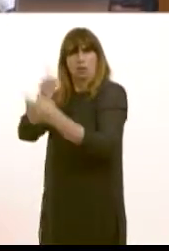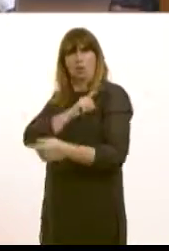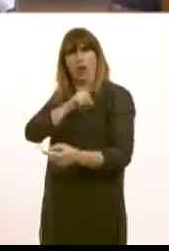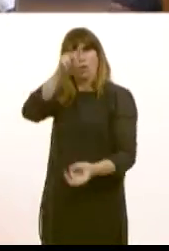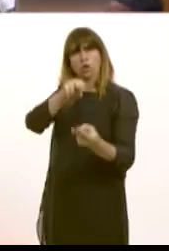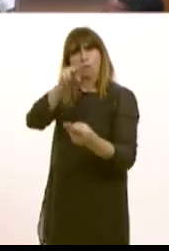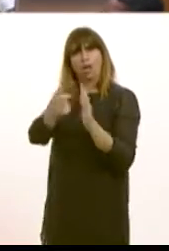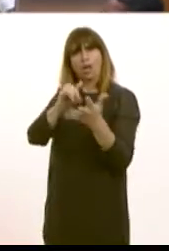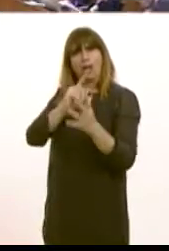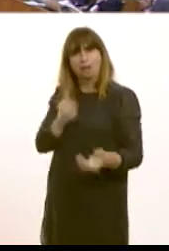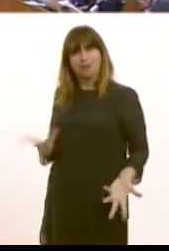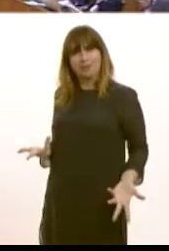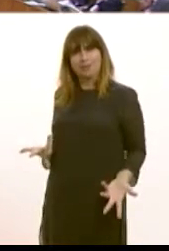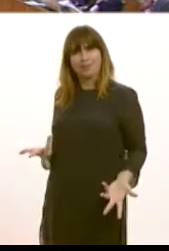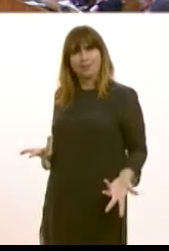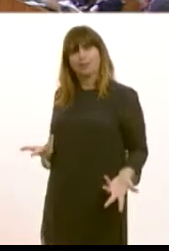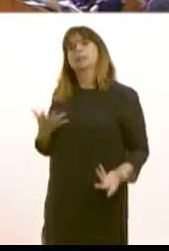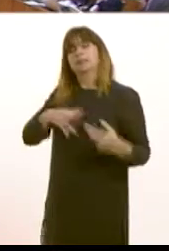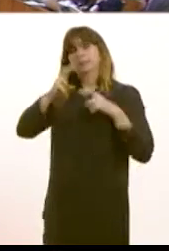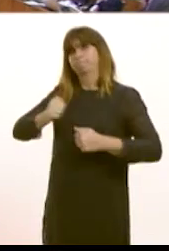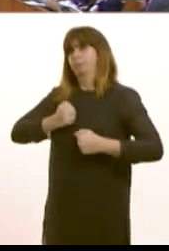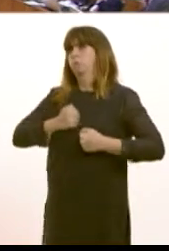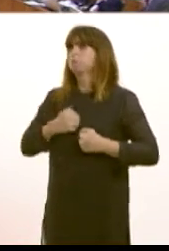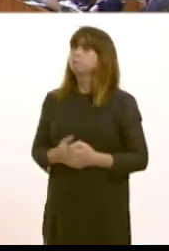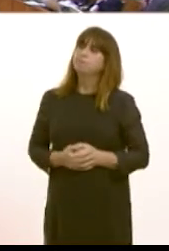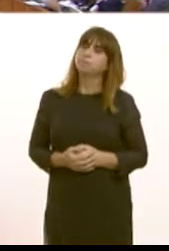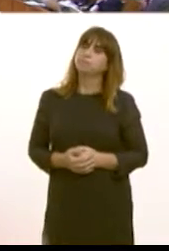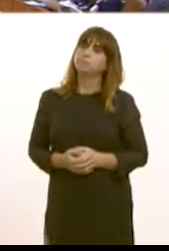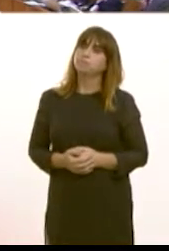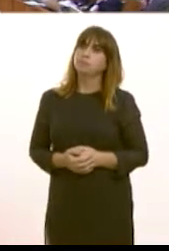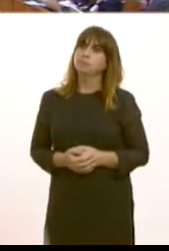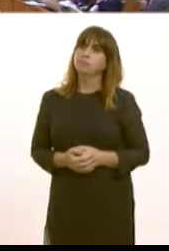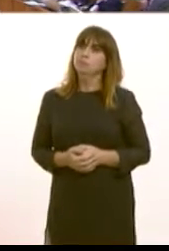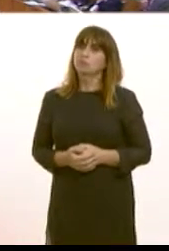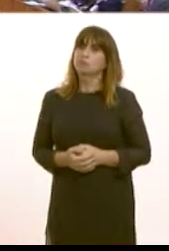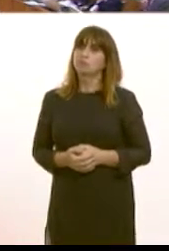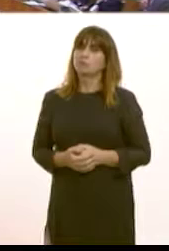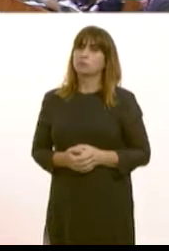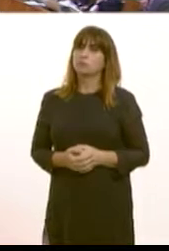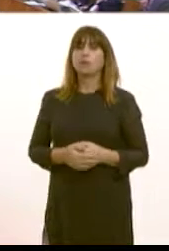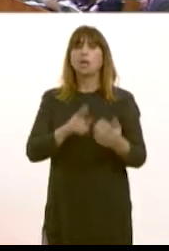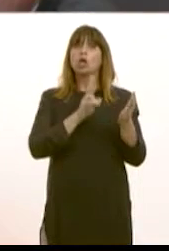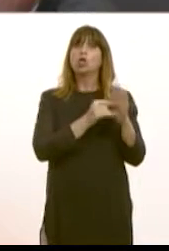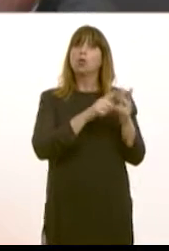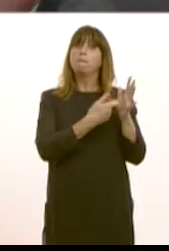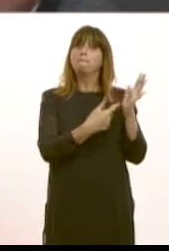John Griffiths: First Minister, as you are aware, the plants in Newport East, my constituency,